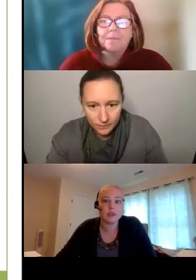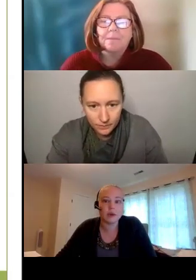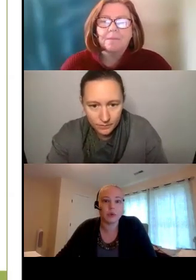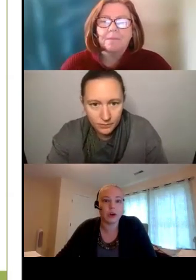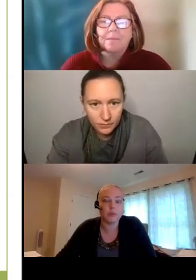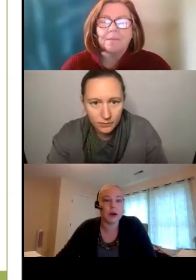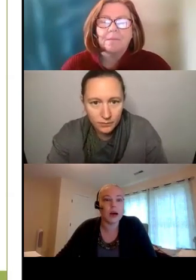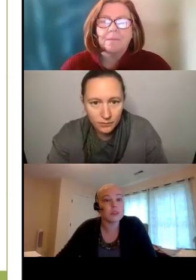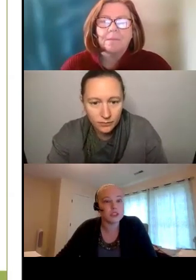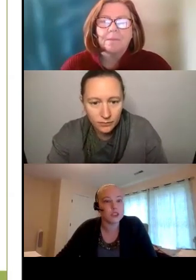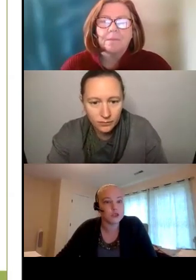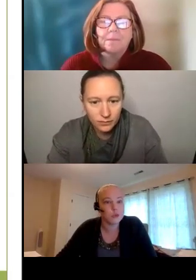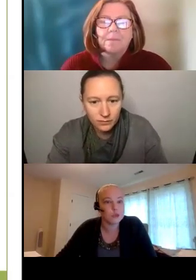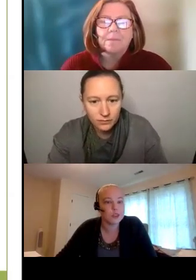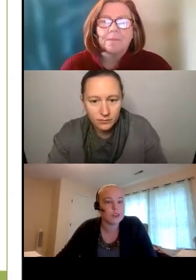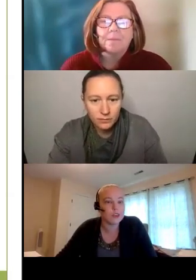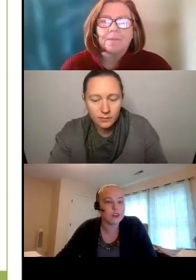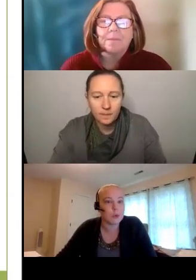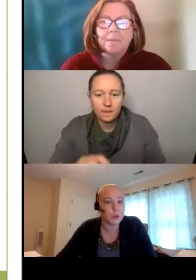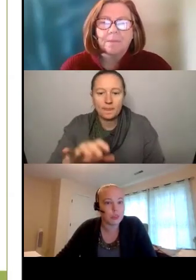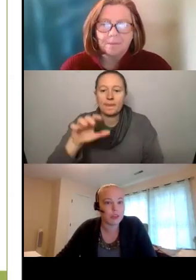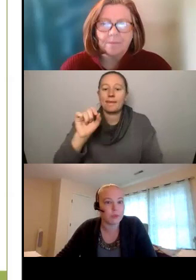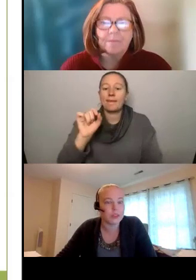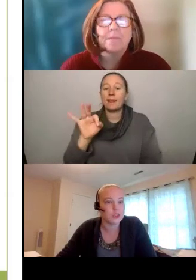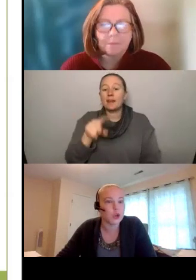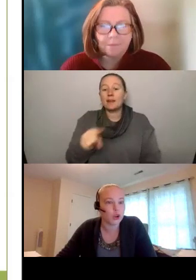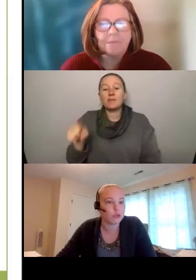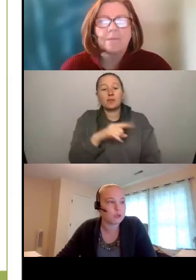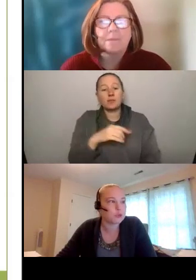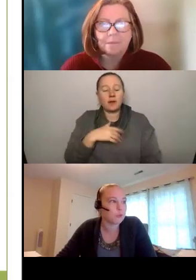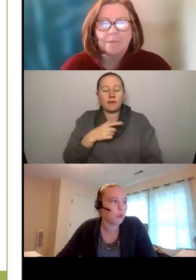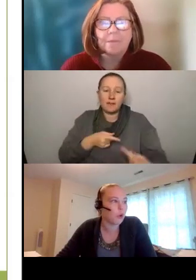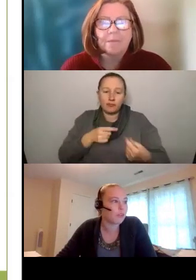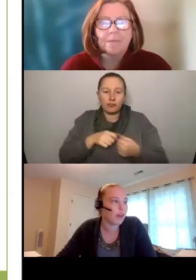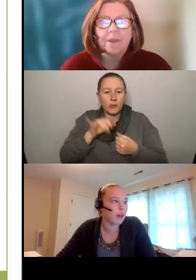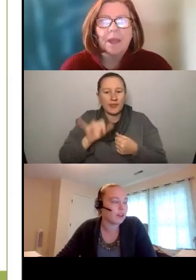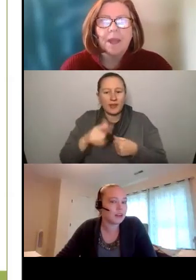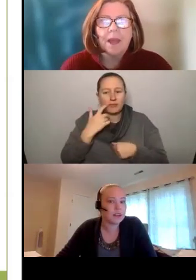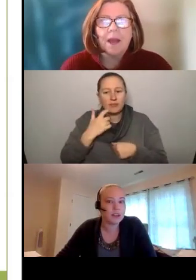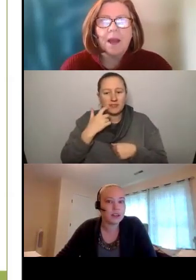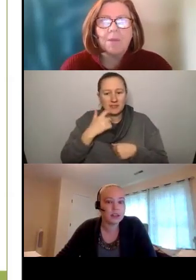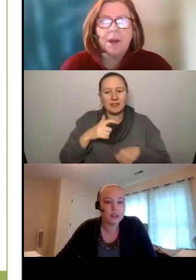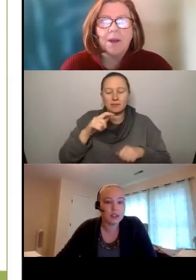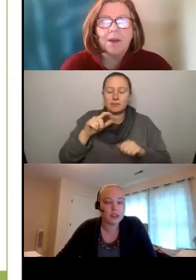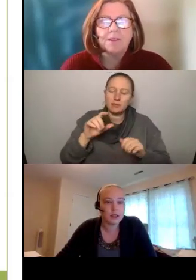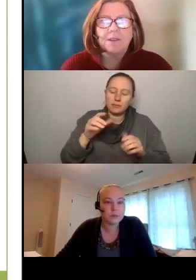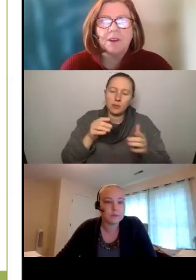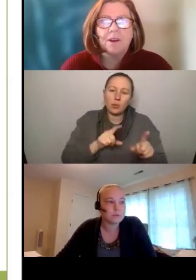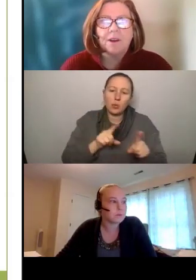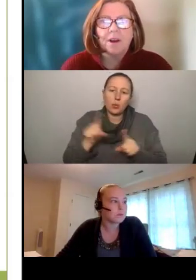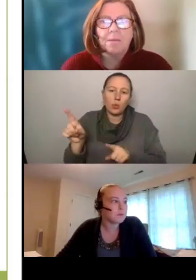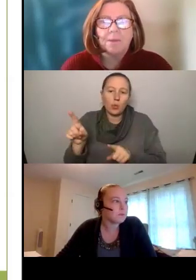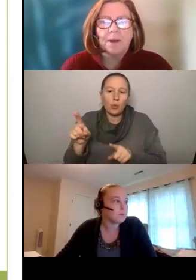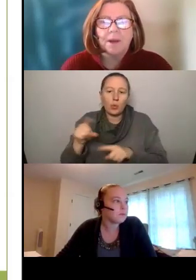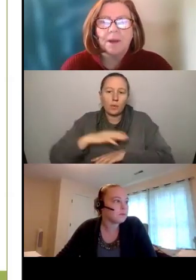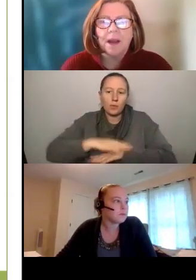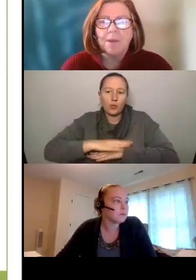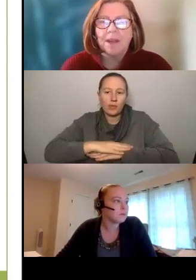so I would suggest you come to the eRA booth and we can talk through more of that. Scarlett Gibb: I also saw a comment